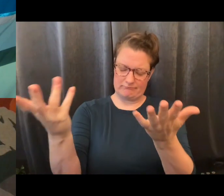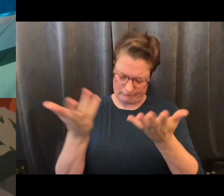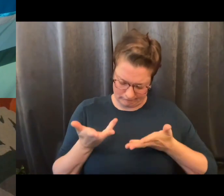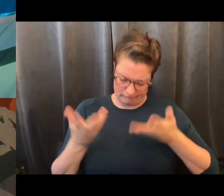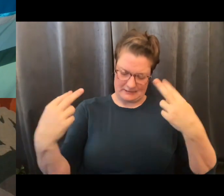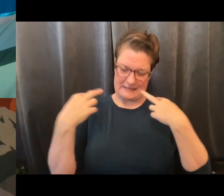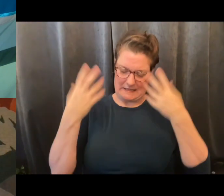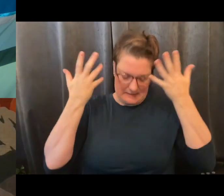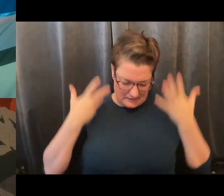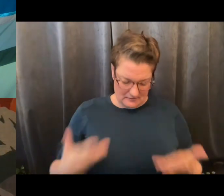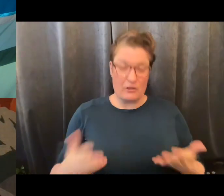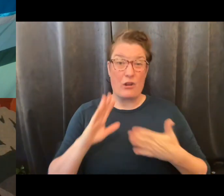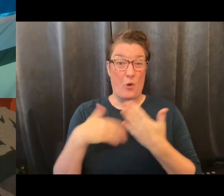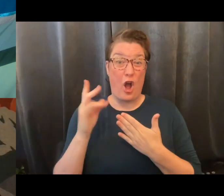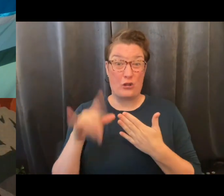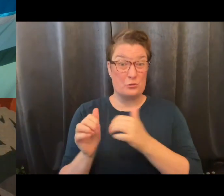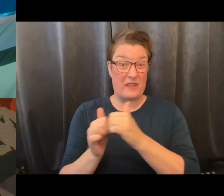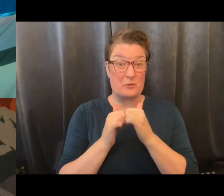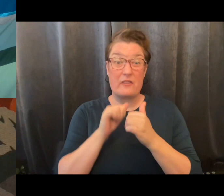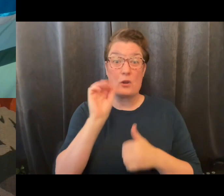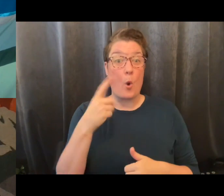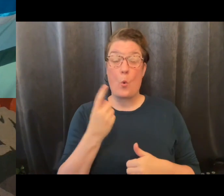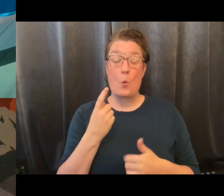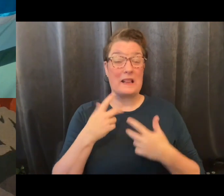You know, we're not only accounting for ourselves, we're accounting for our whole community.